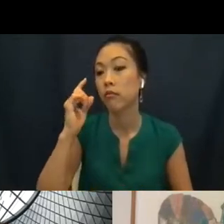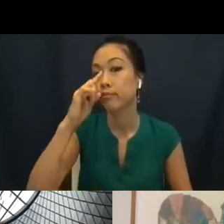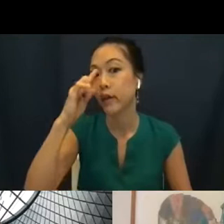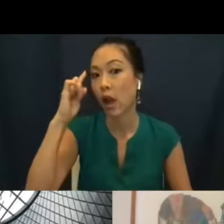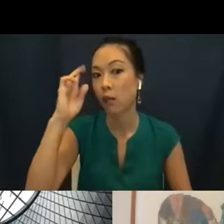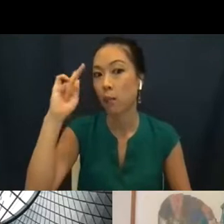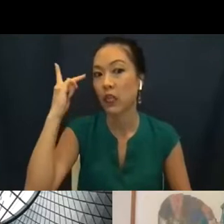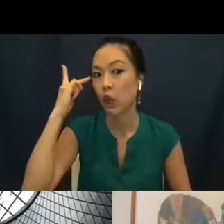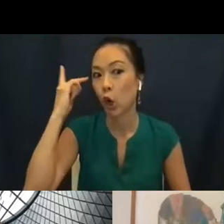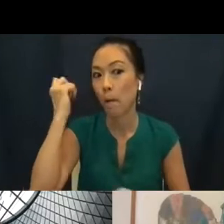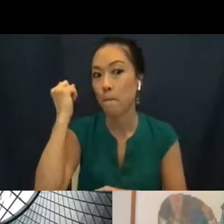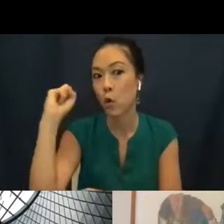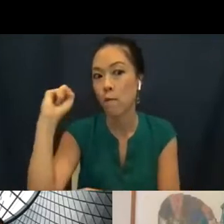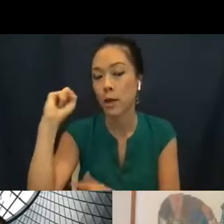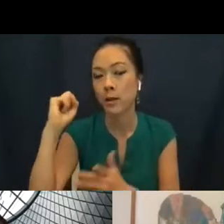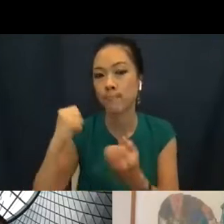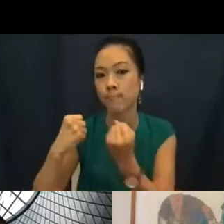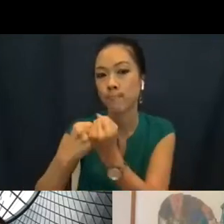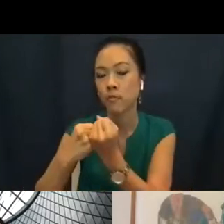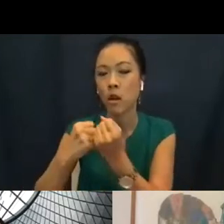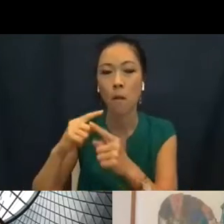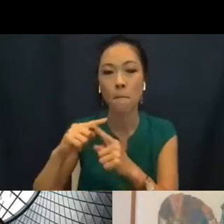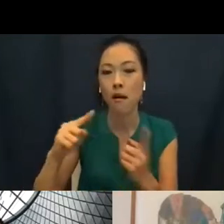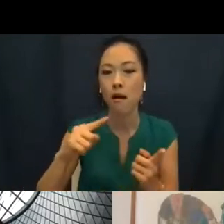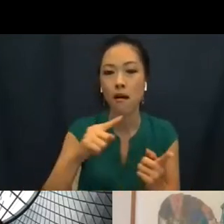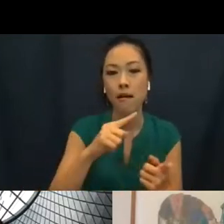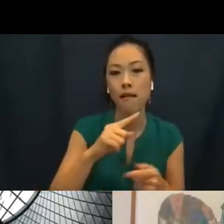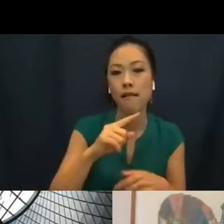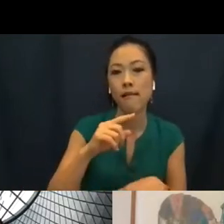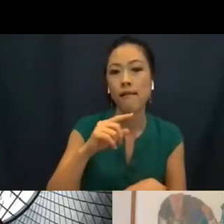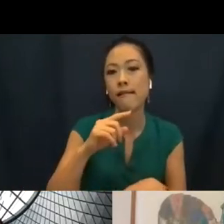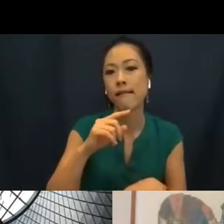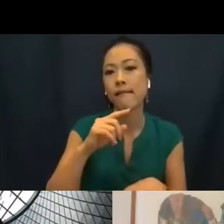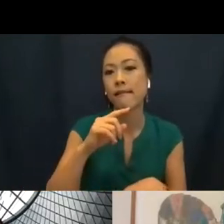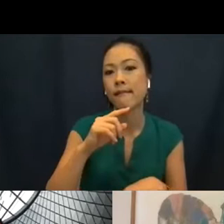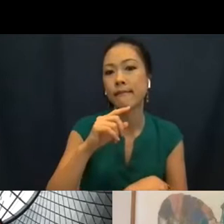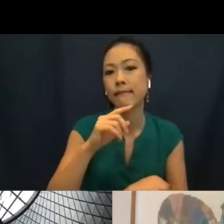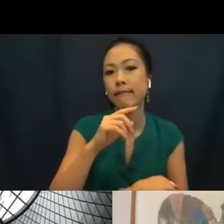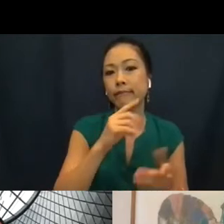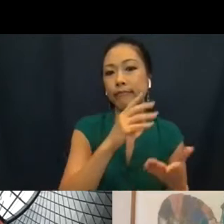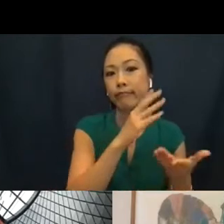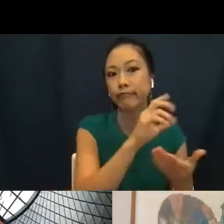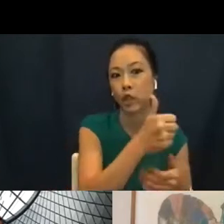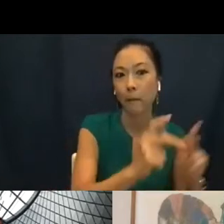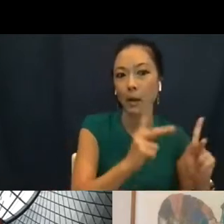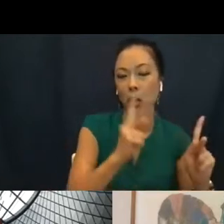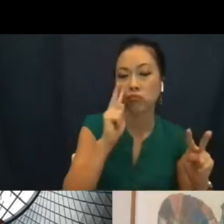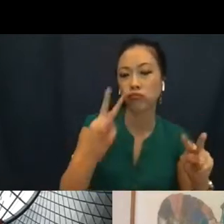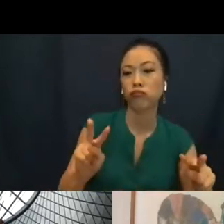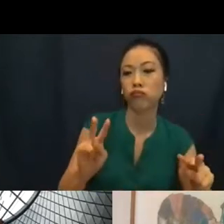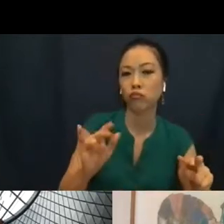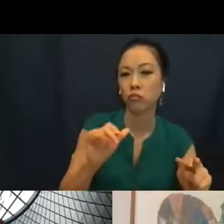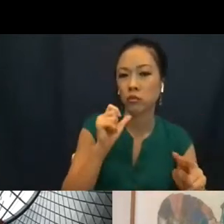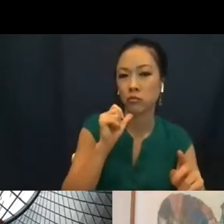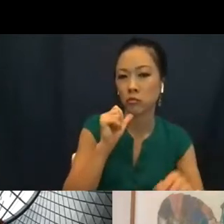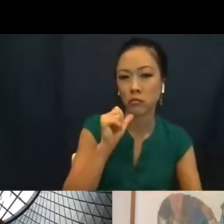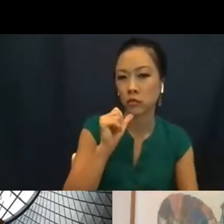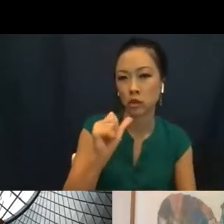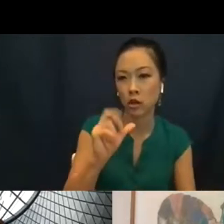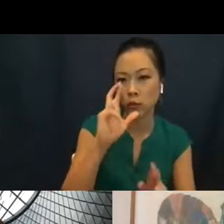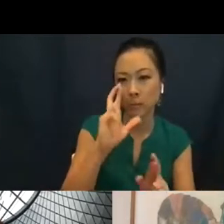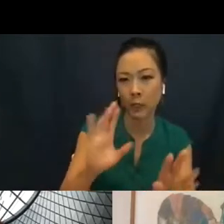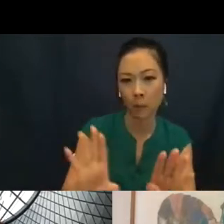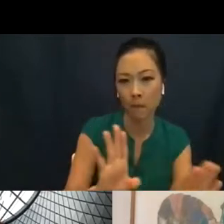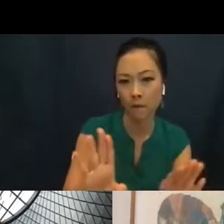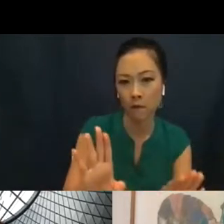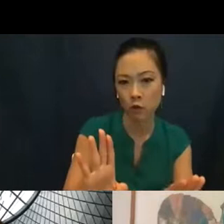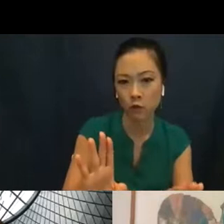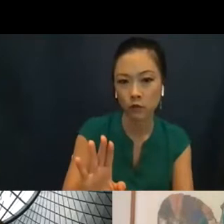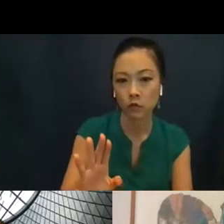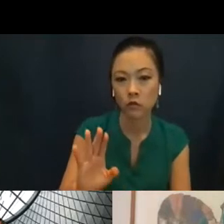that is the way I have seen these negotiations of artists using and bringing their voice